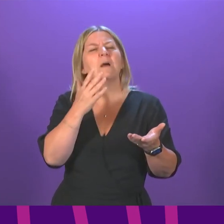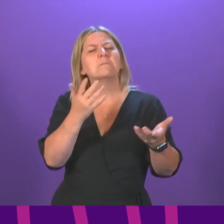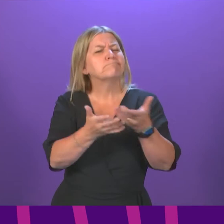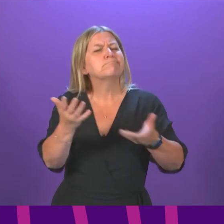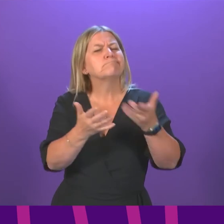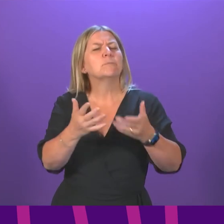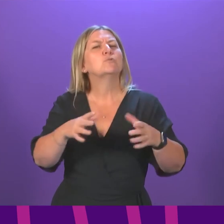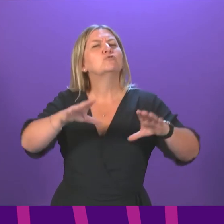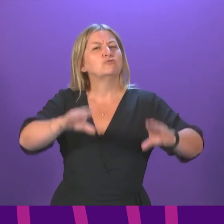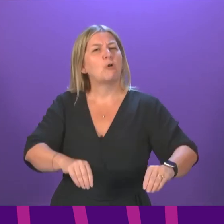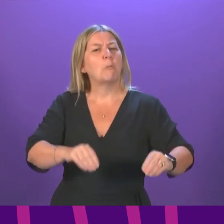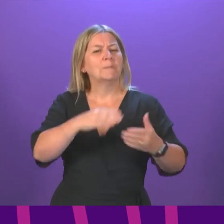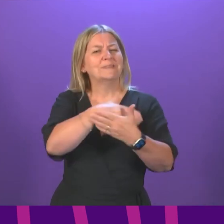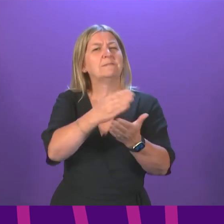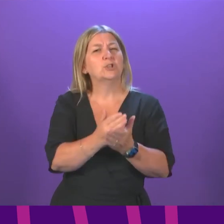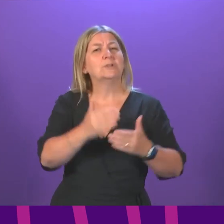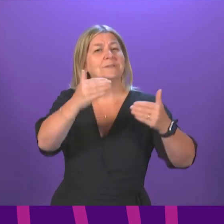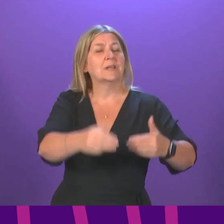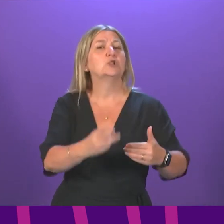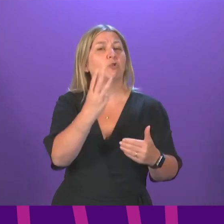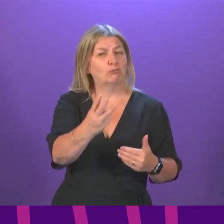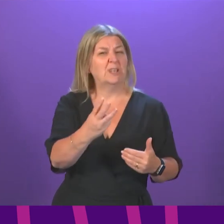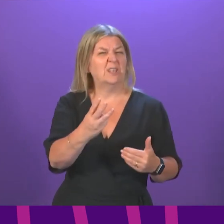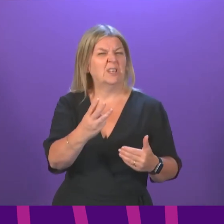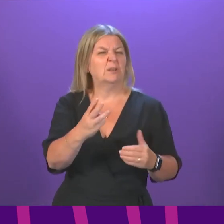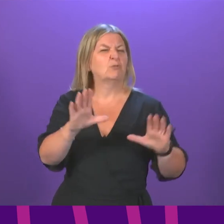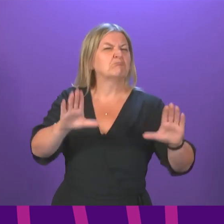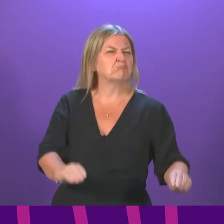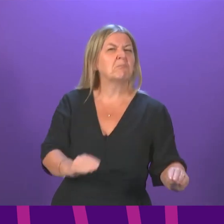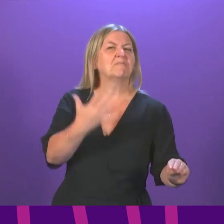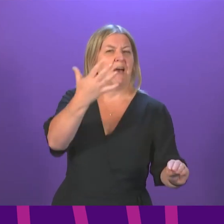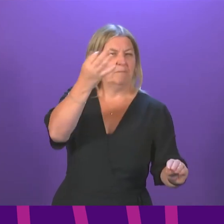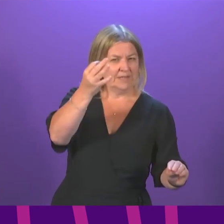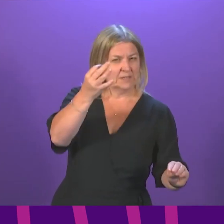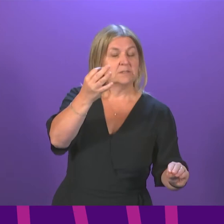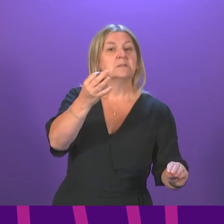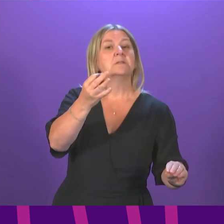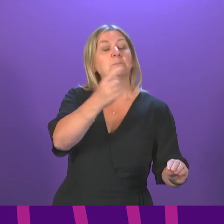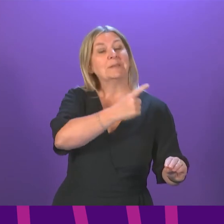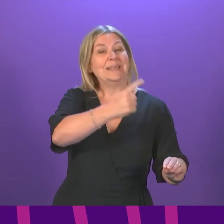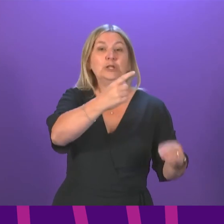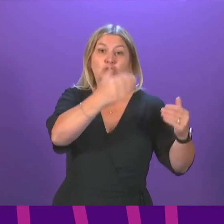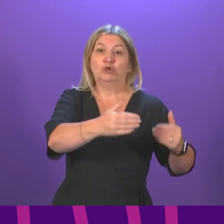first division of stage 3. The period of voting for each division will be up to one minute.